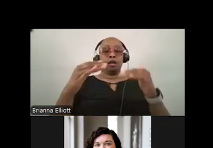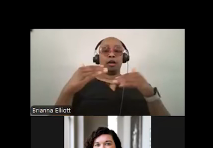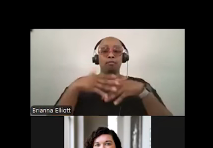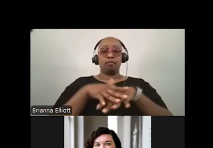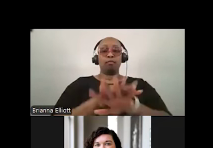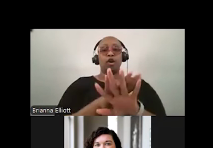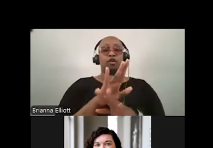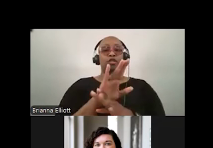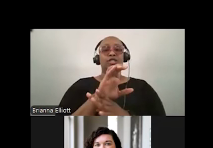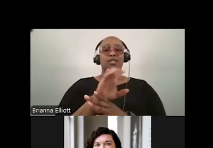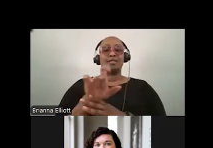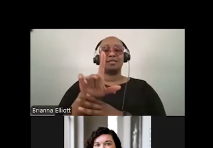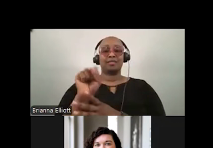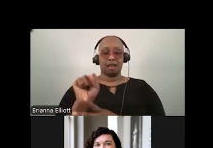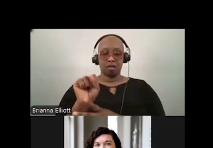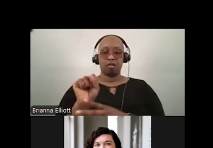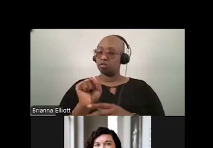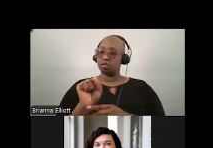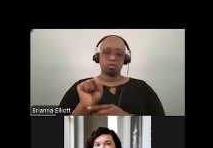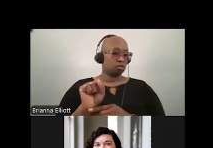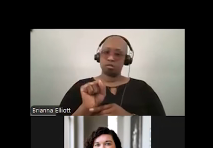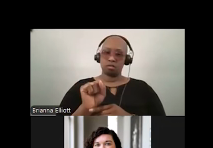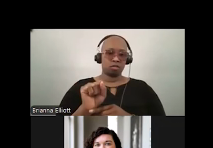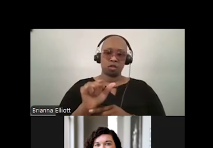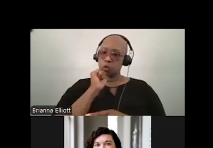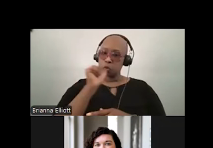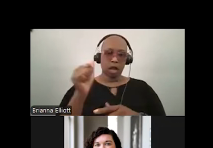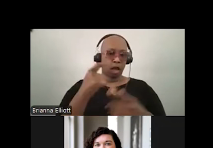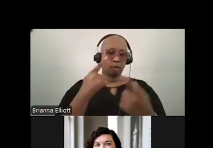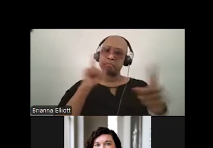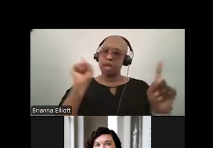big no no because it's hard for the screen reader to work through those. So, you're going to want to